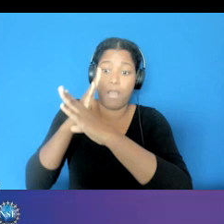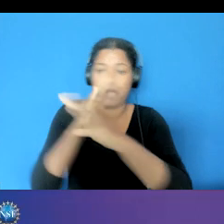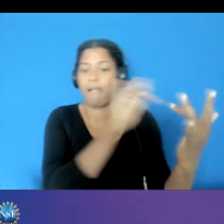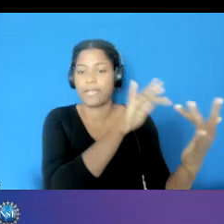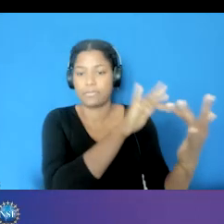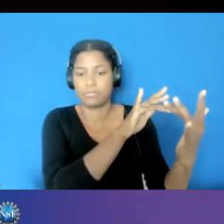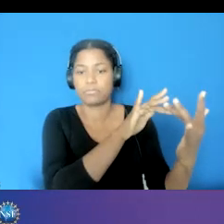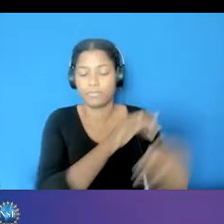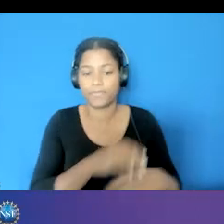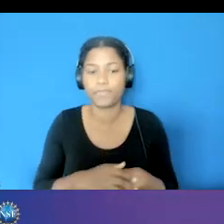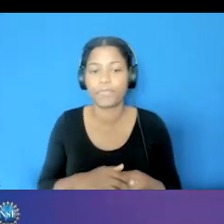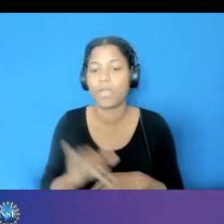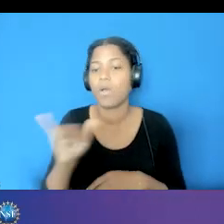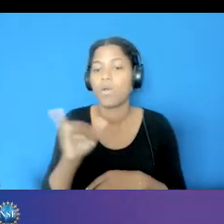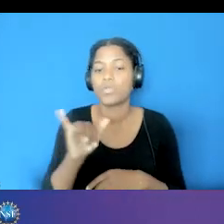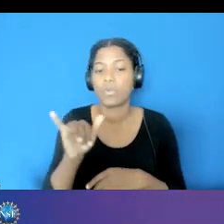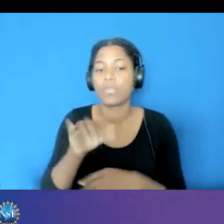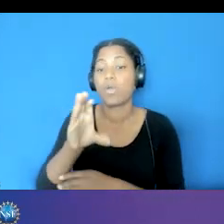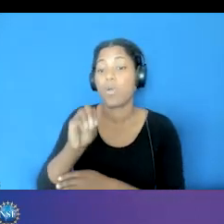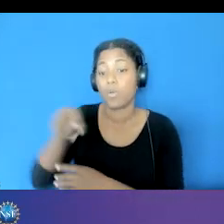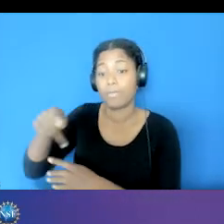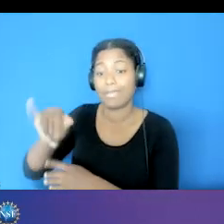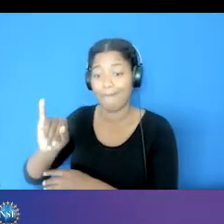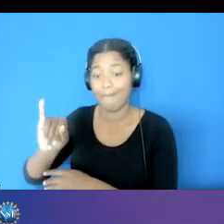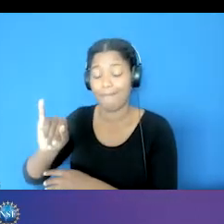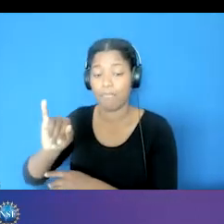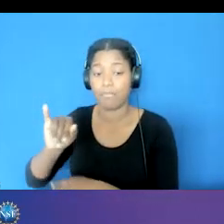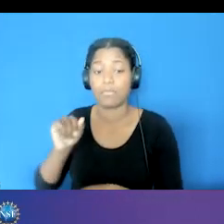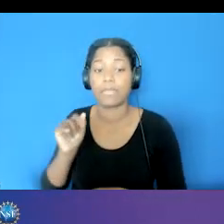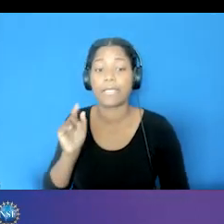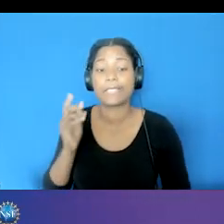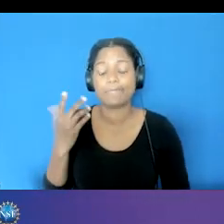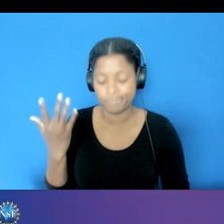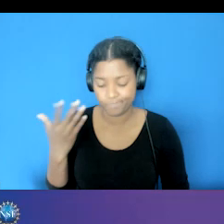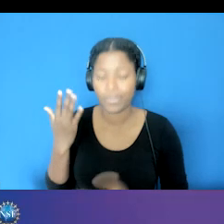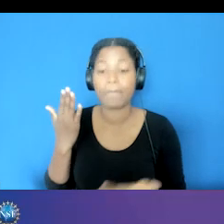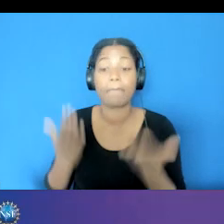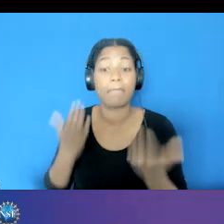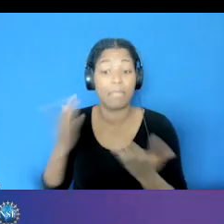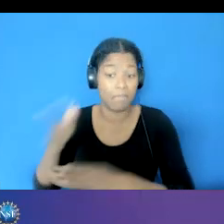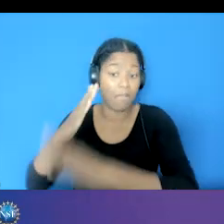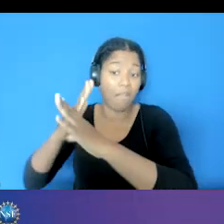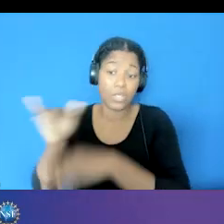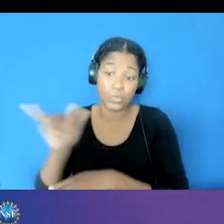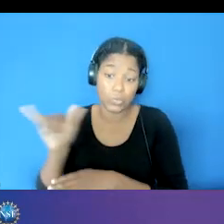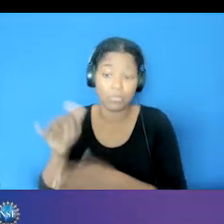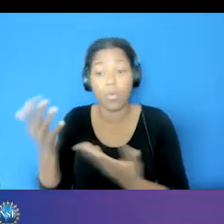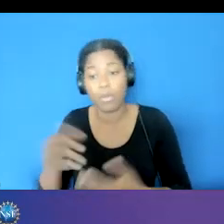I will note a few other things. The co-PI may be blocked as well as the PIs.